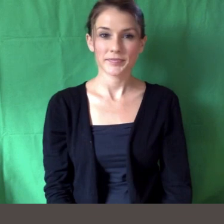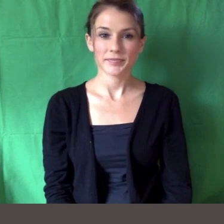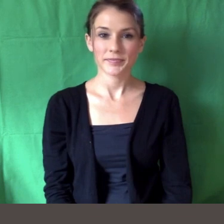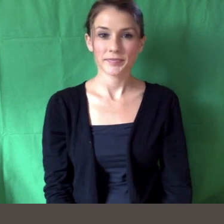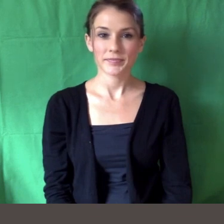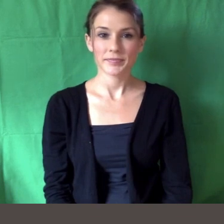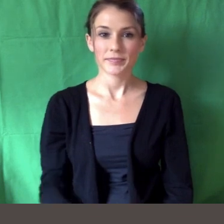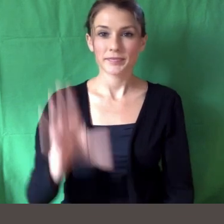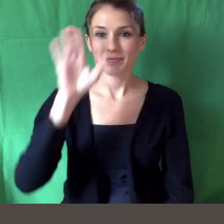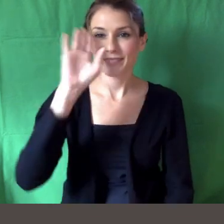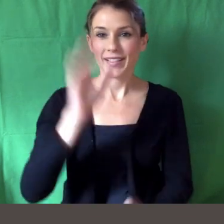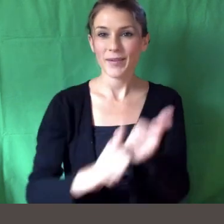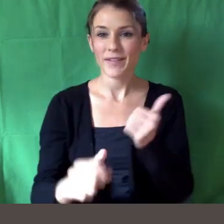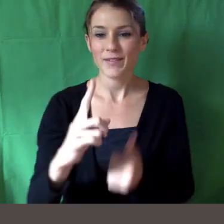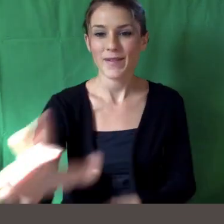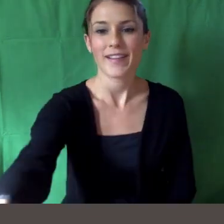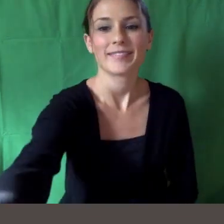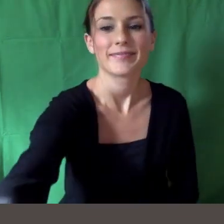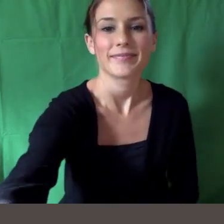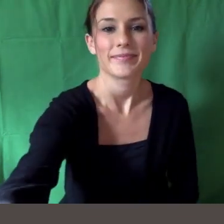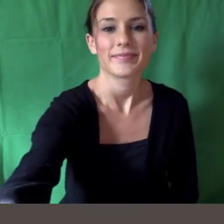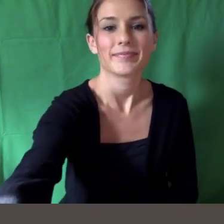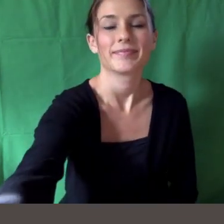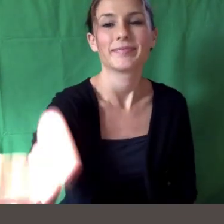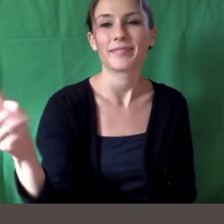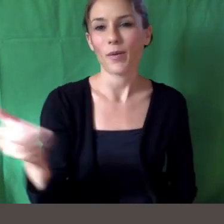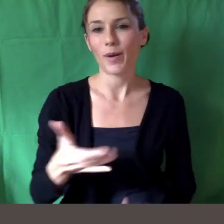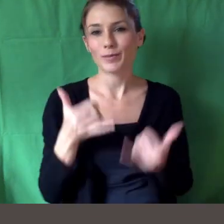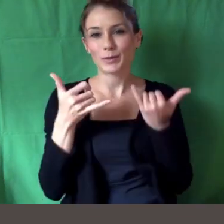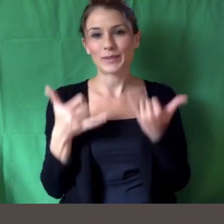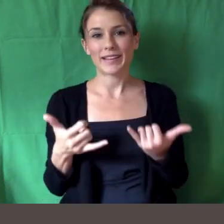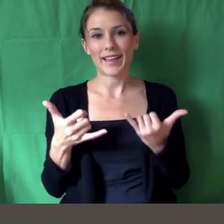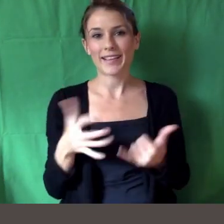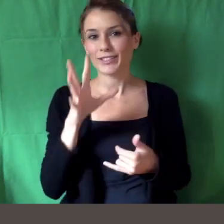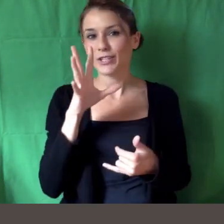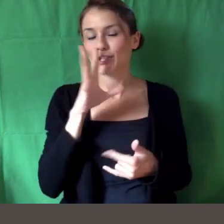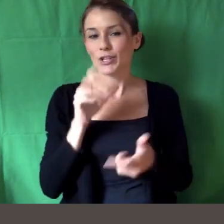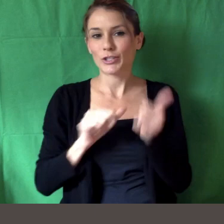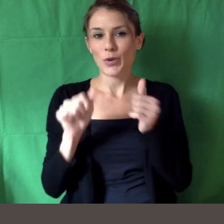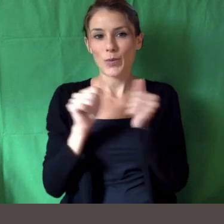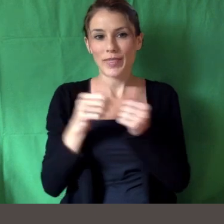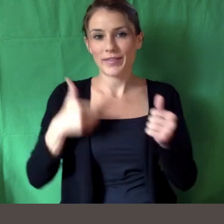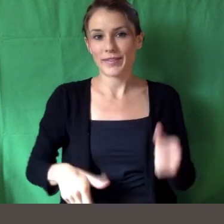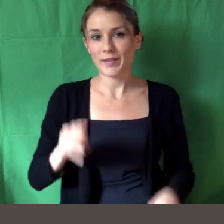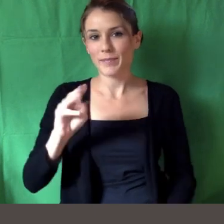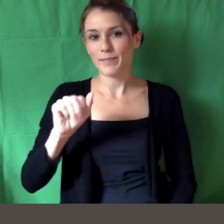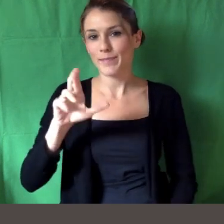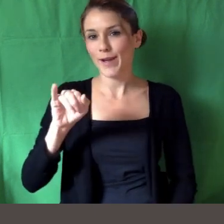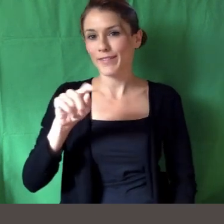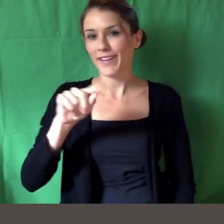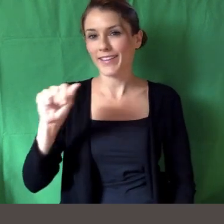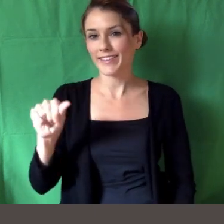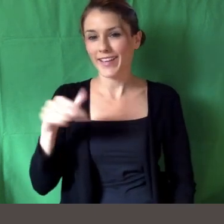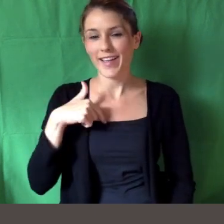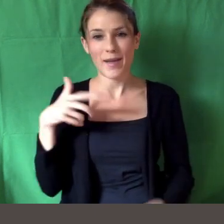Hi everyone, welcome to today's talk show with me, Mariatta, I'm your host today and